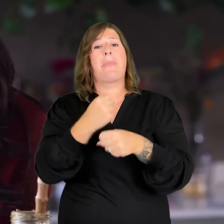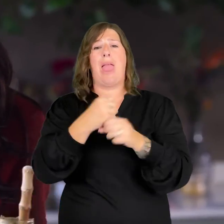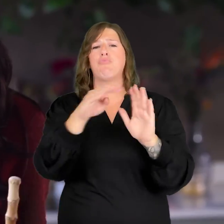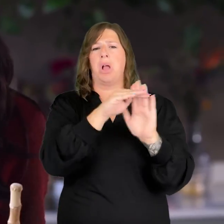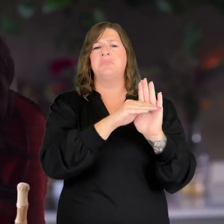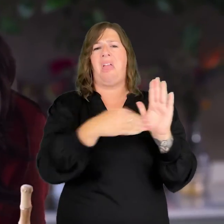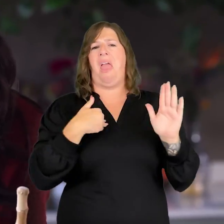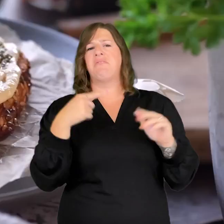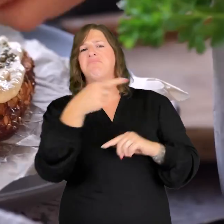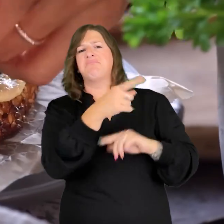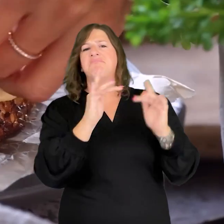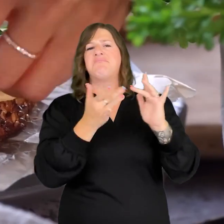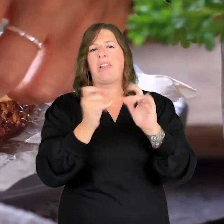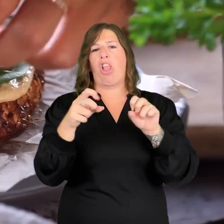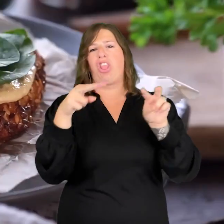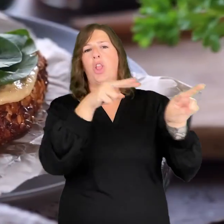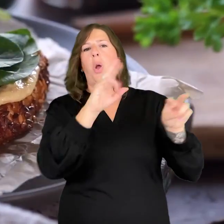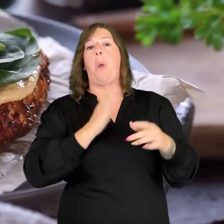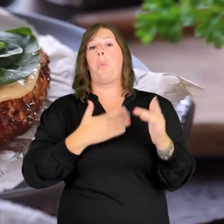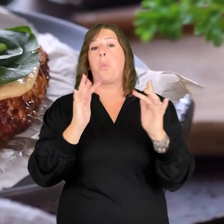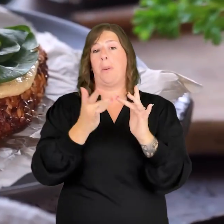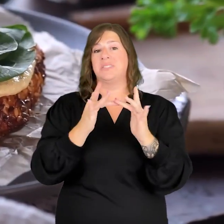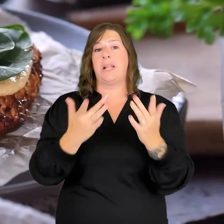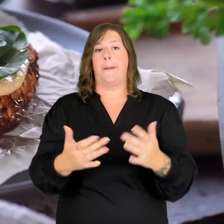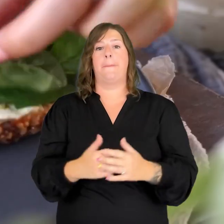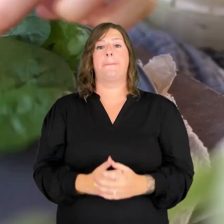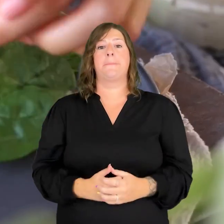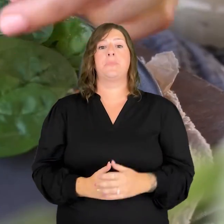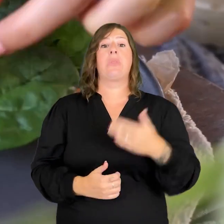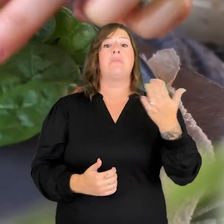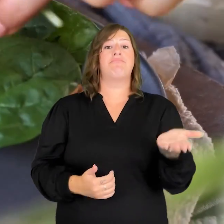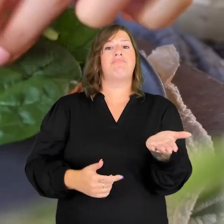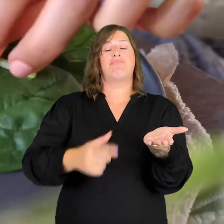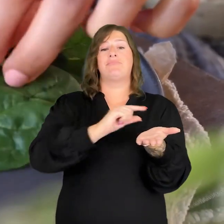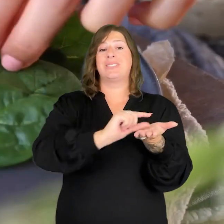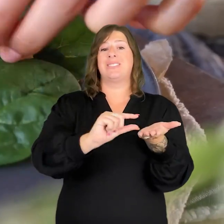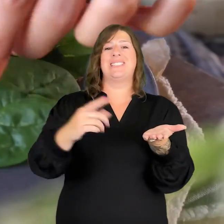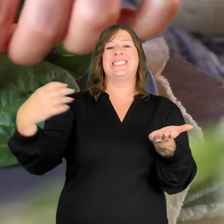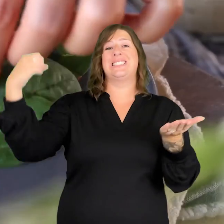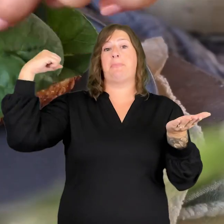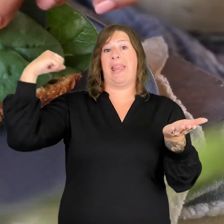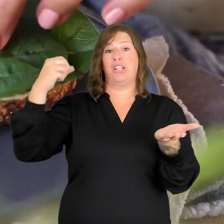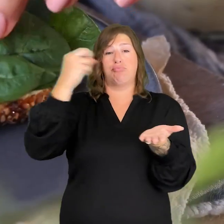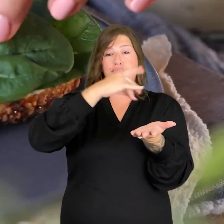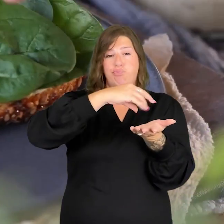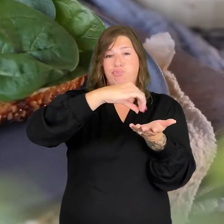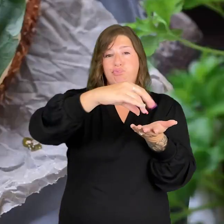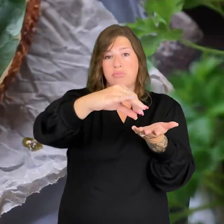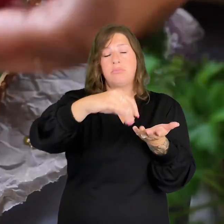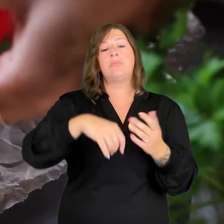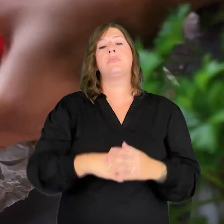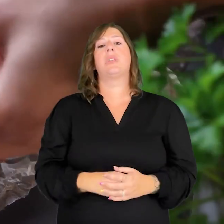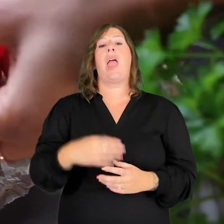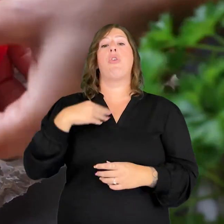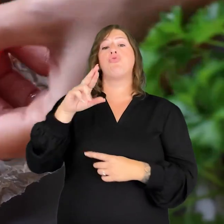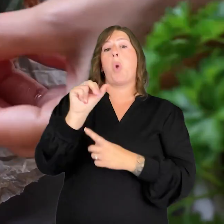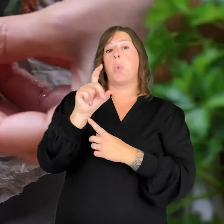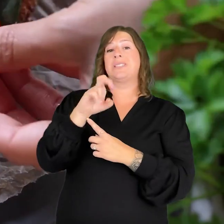I'll link it for you below. All right, now we can start building. We're going to add a handful of spinach to each toast. Add a roasted bell pepper